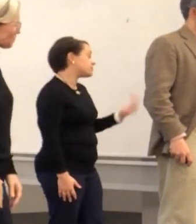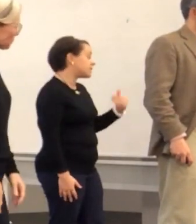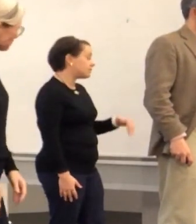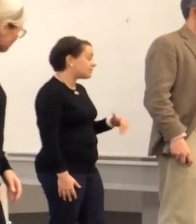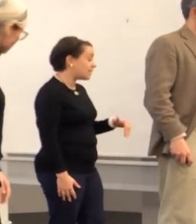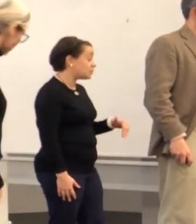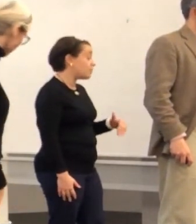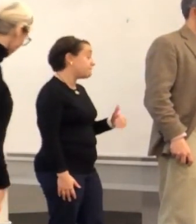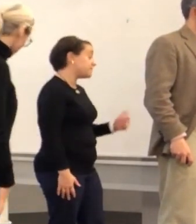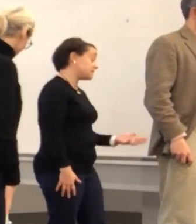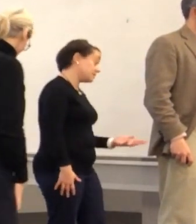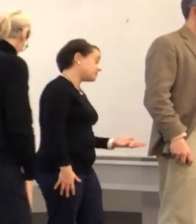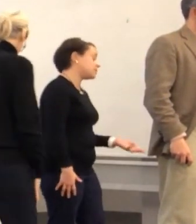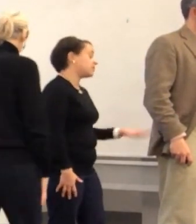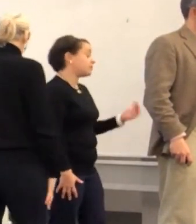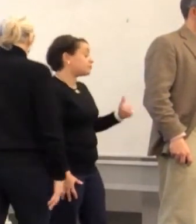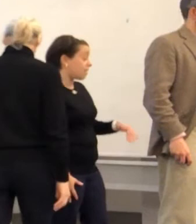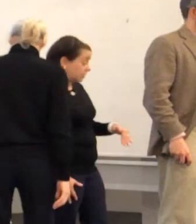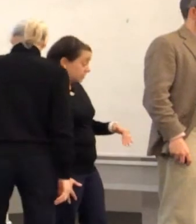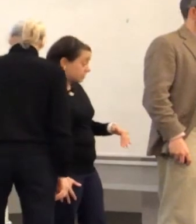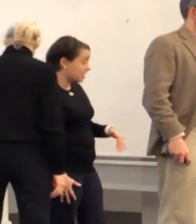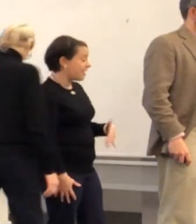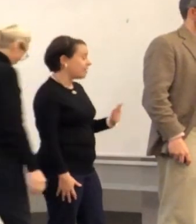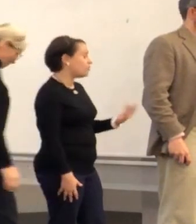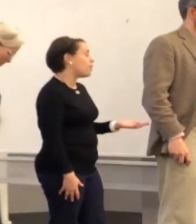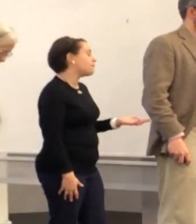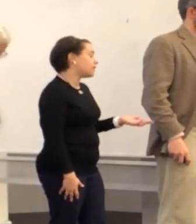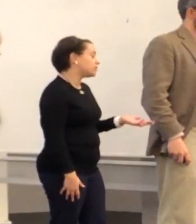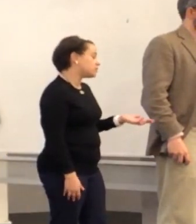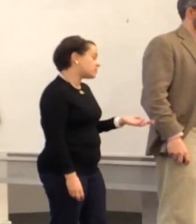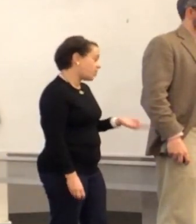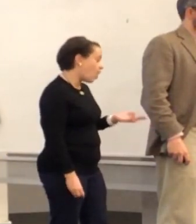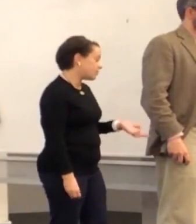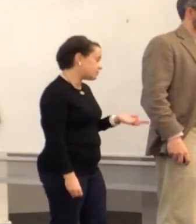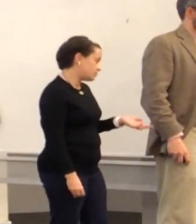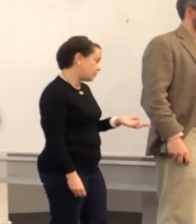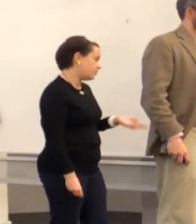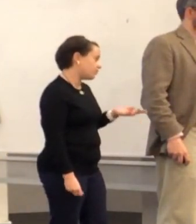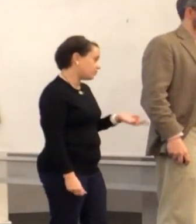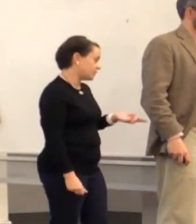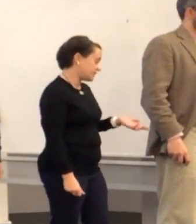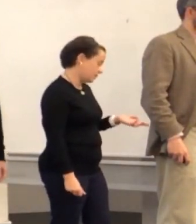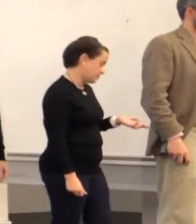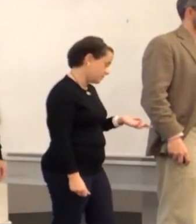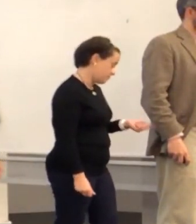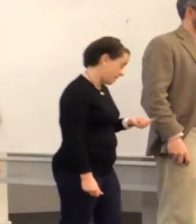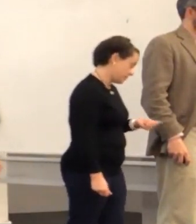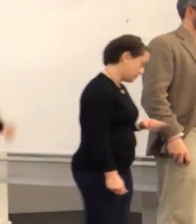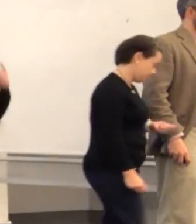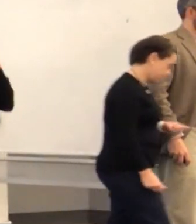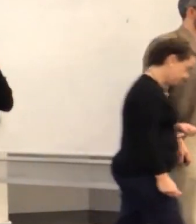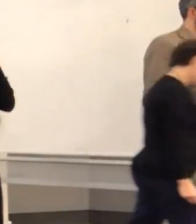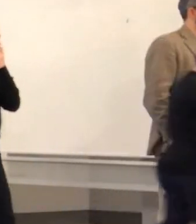How does that apply to a business and not a product, and what might those costs be for the three types of patents.